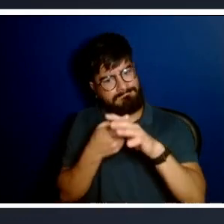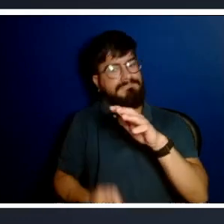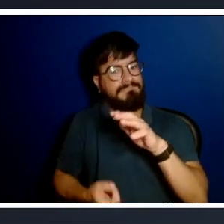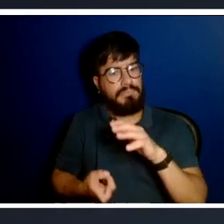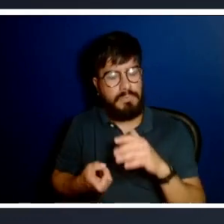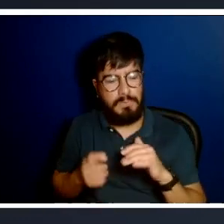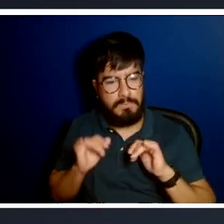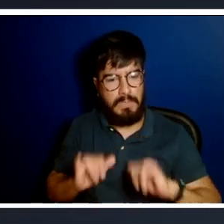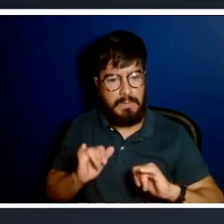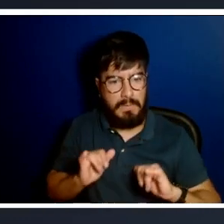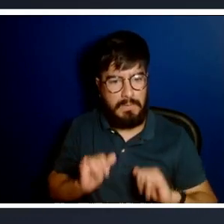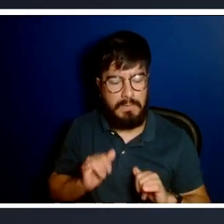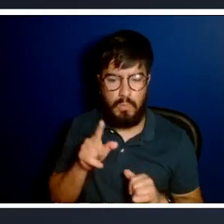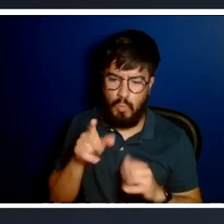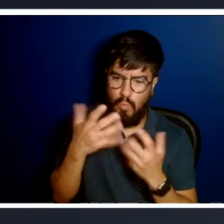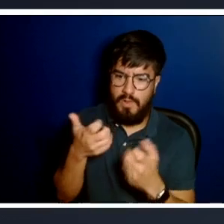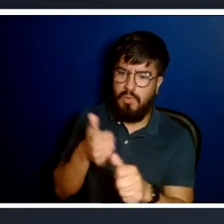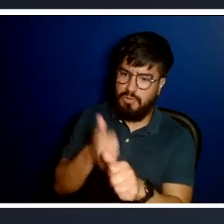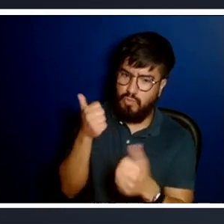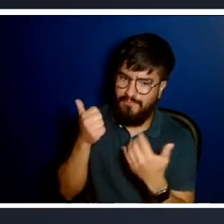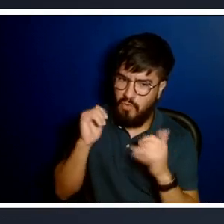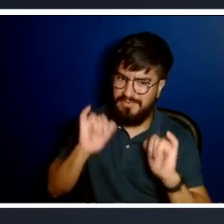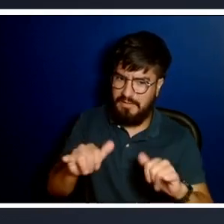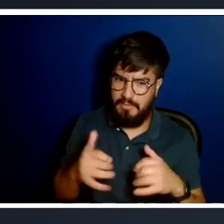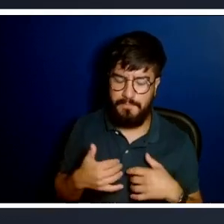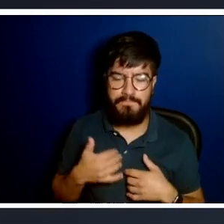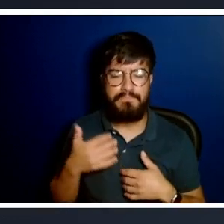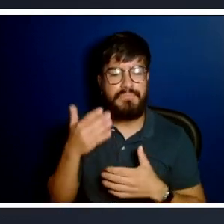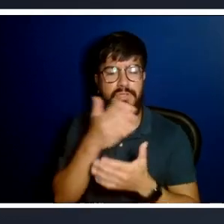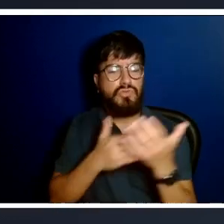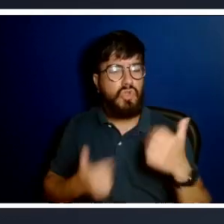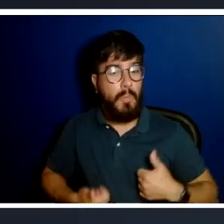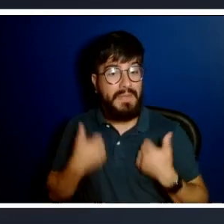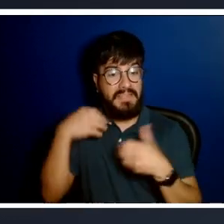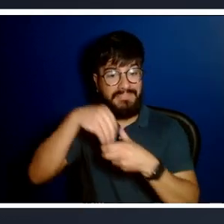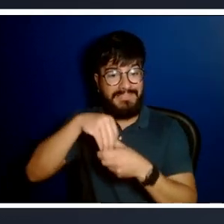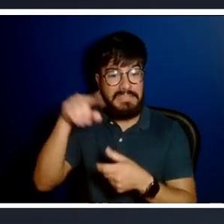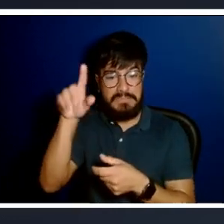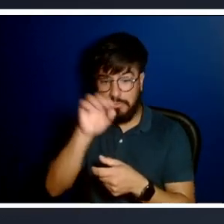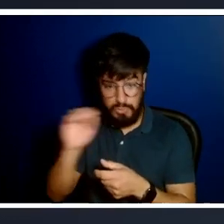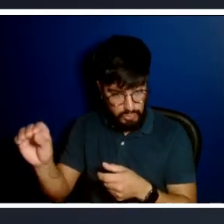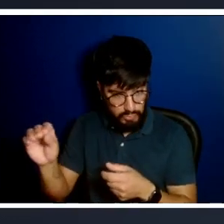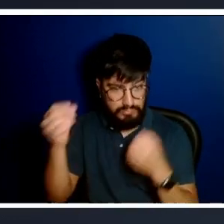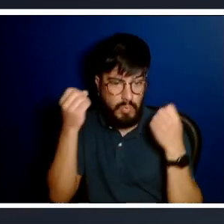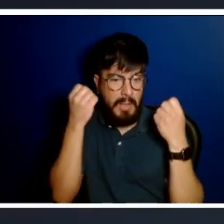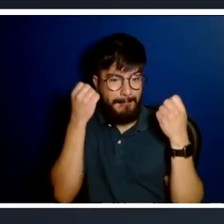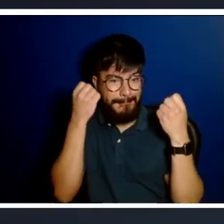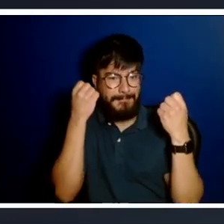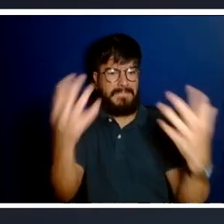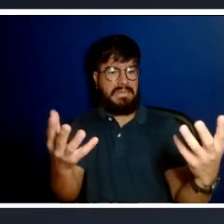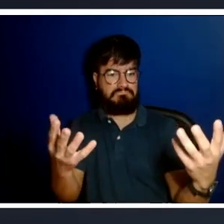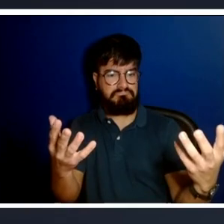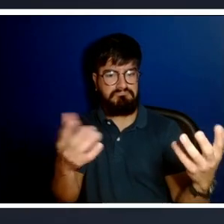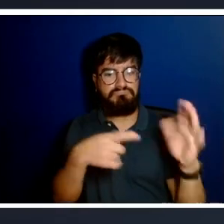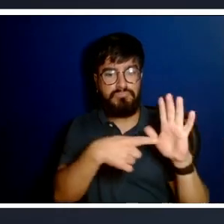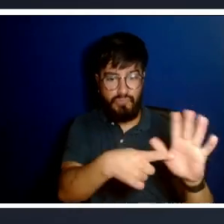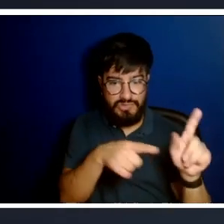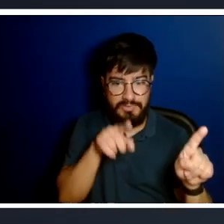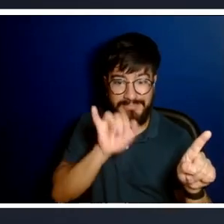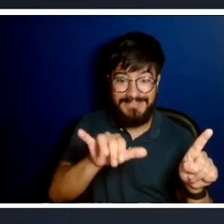are endangered at the zoo. We have many of them but here's just a few. The Golden Lion tamarin,